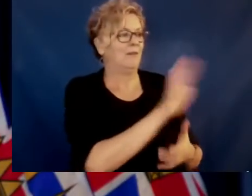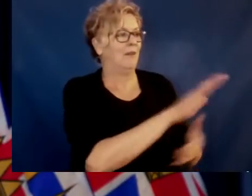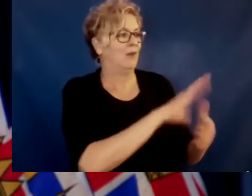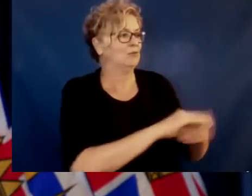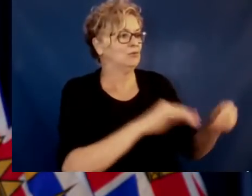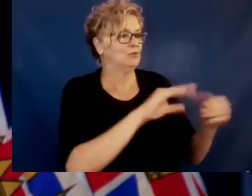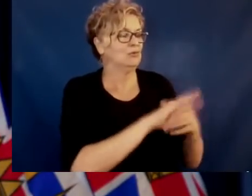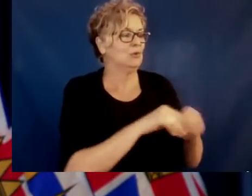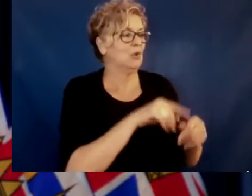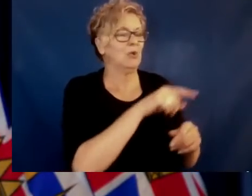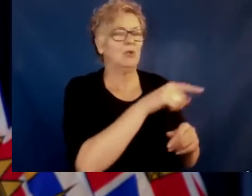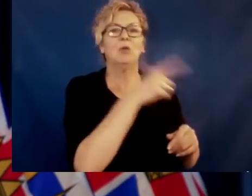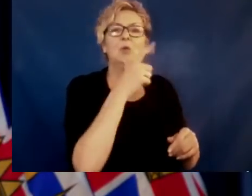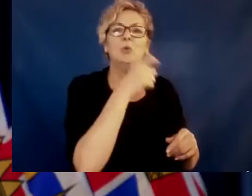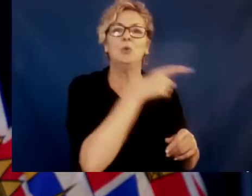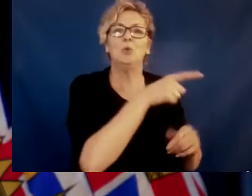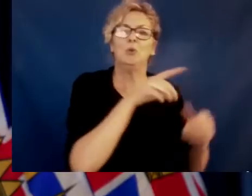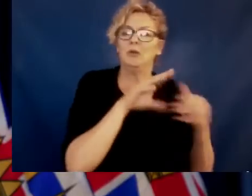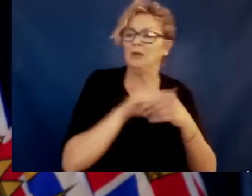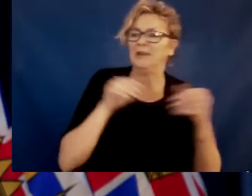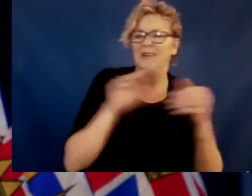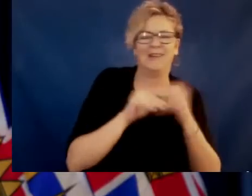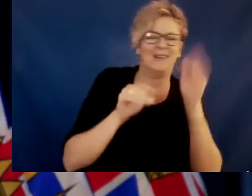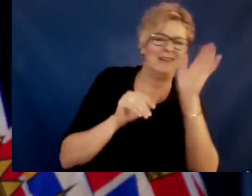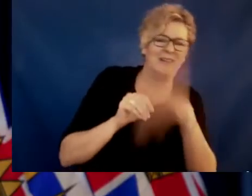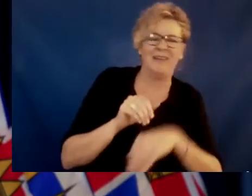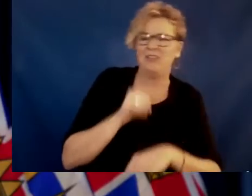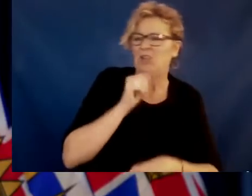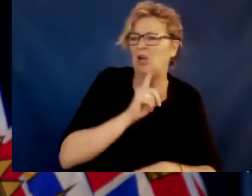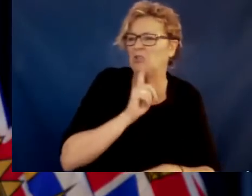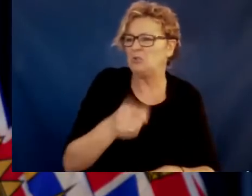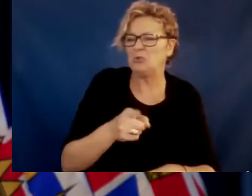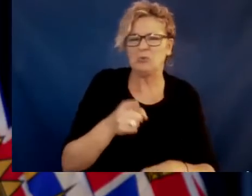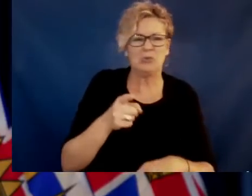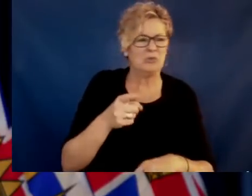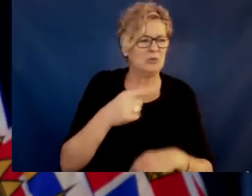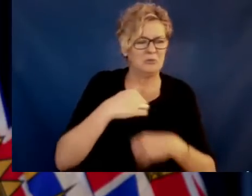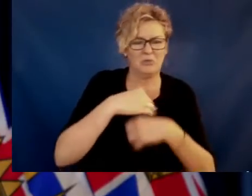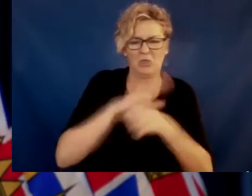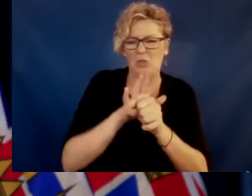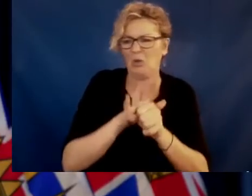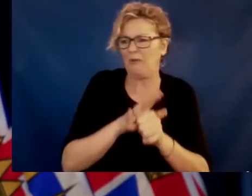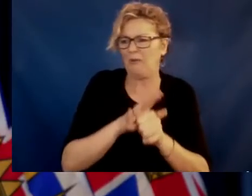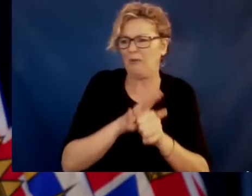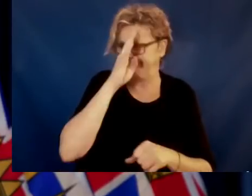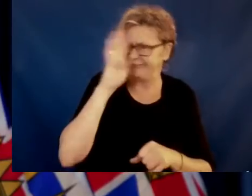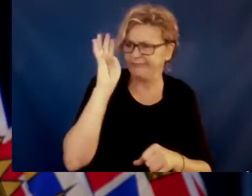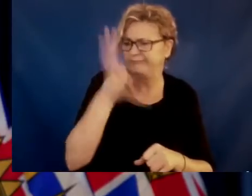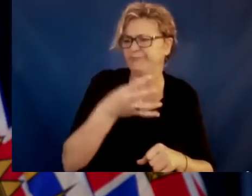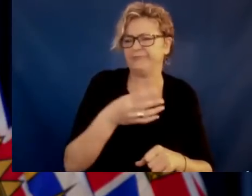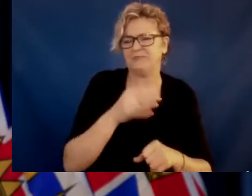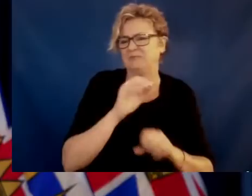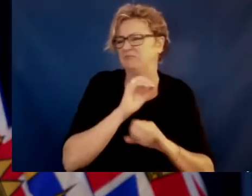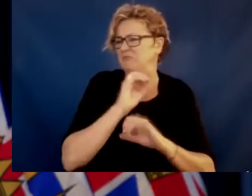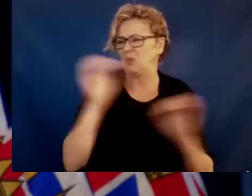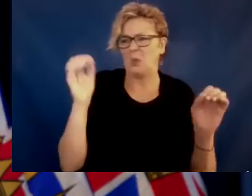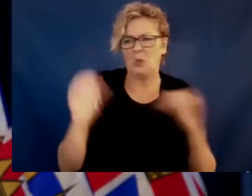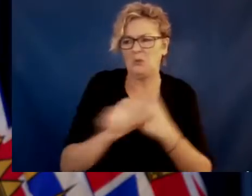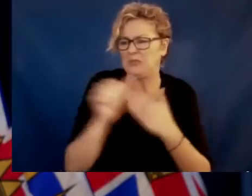anti-vaccine activists have been using and applying owes those to masks. I know a lot of it reflects some of